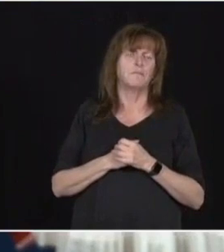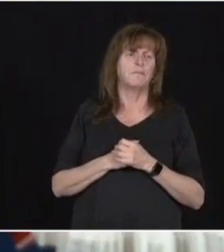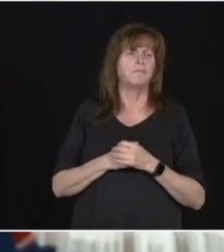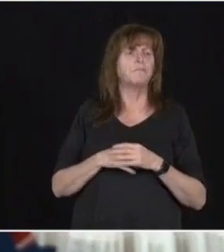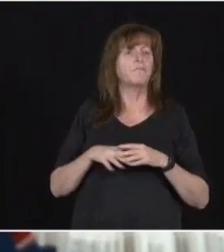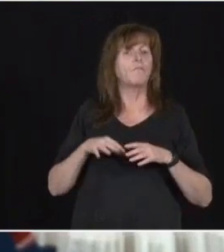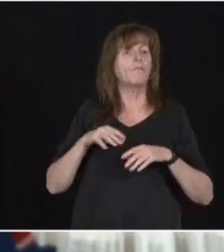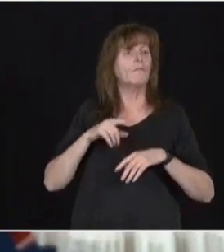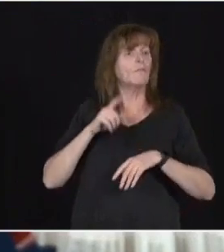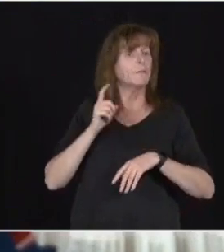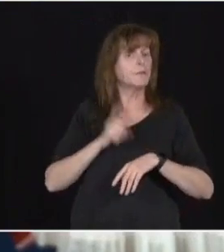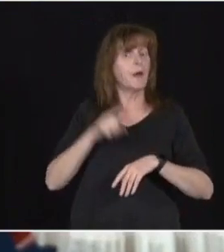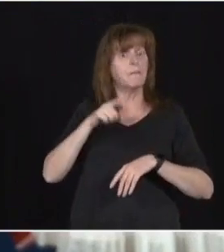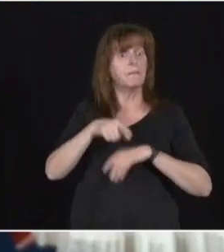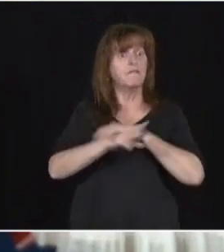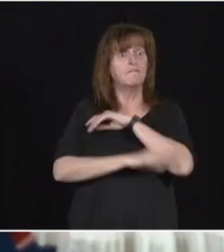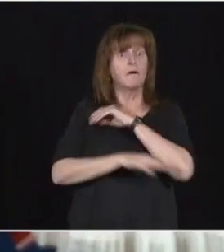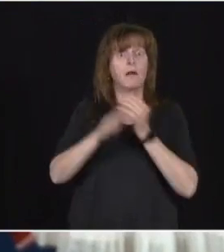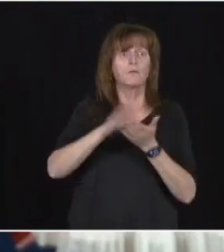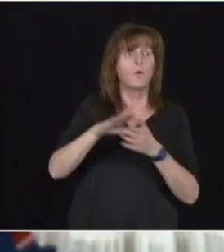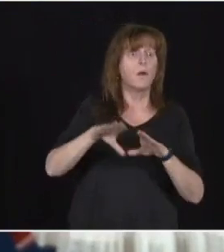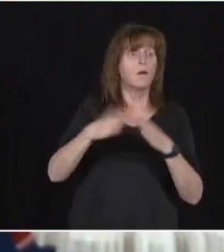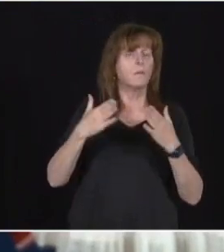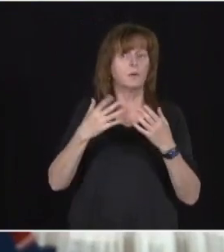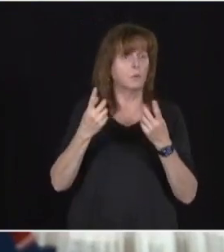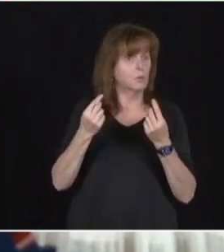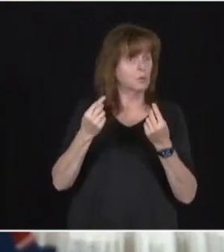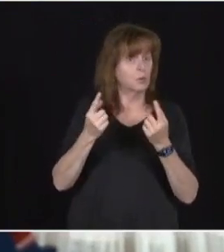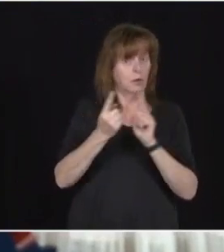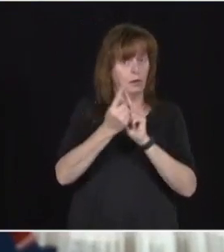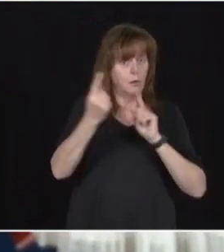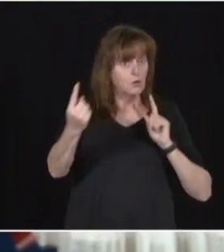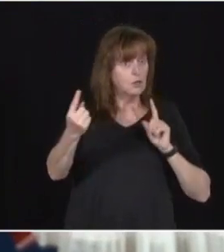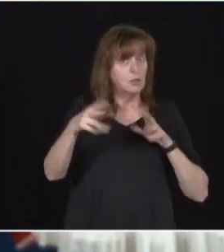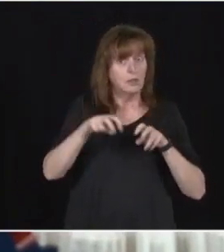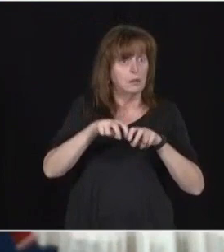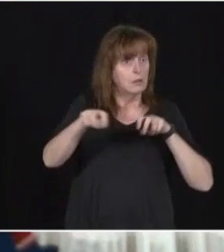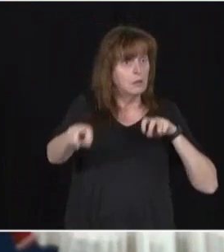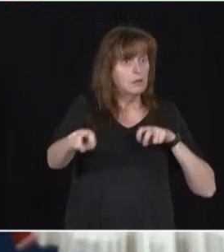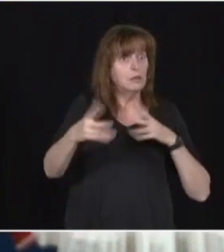you are considering if the schools do eventually ( in the US, some